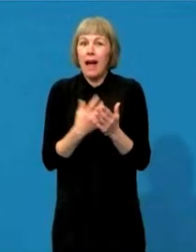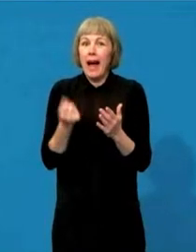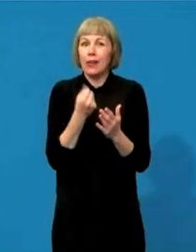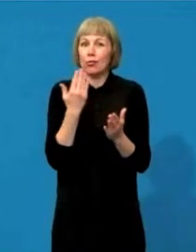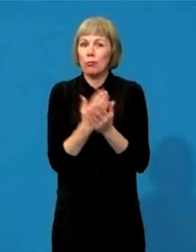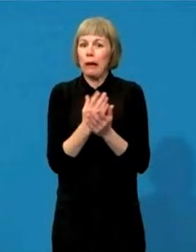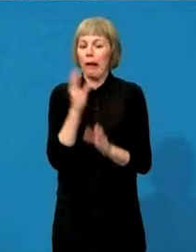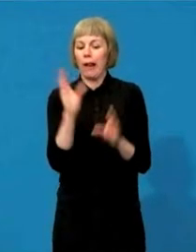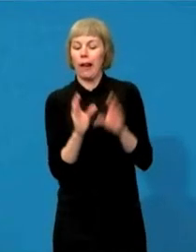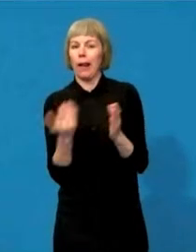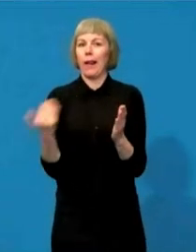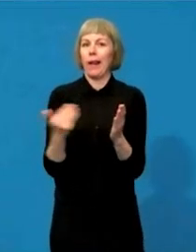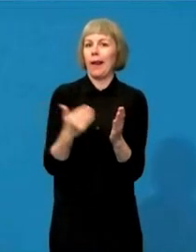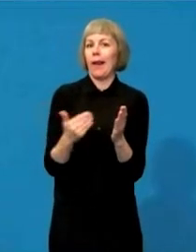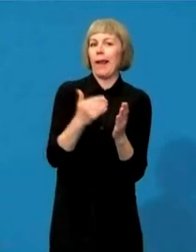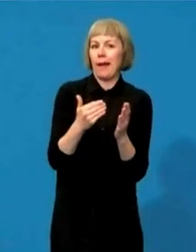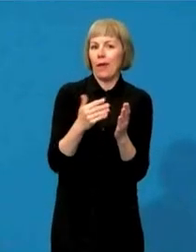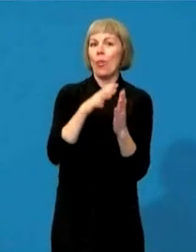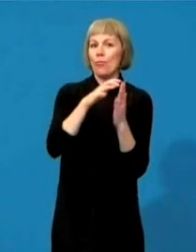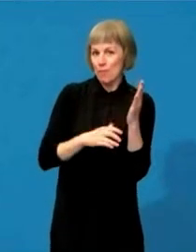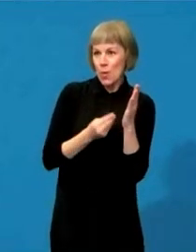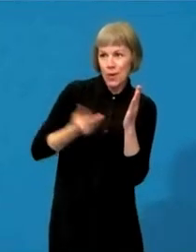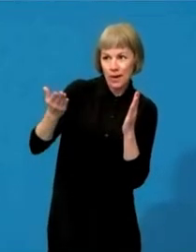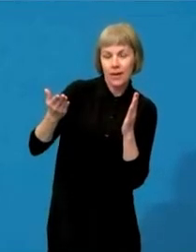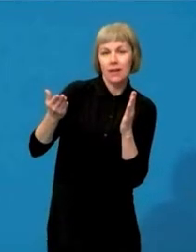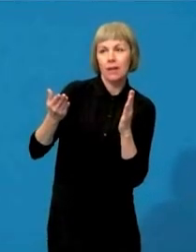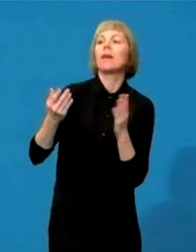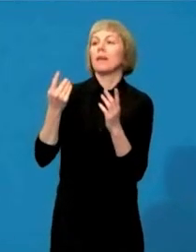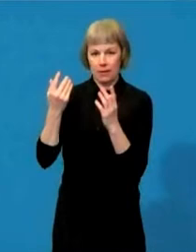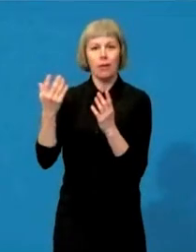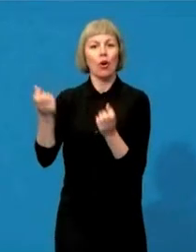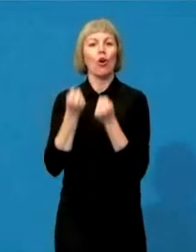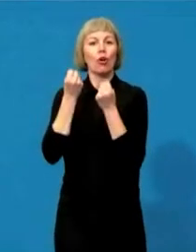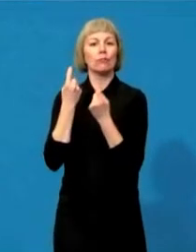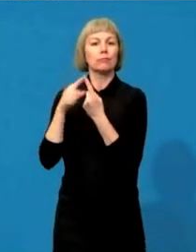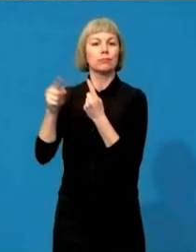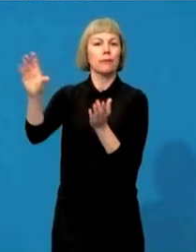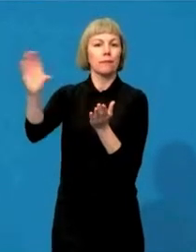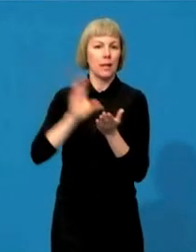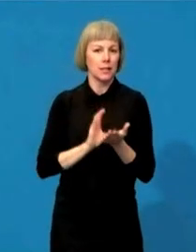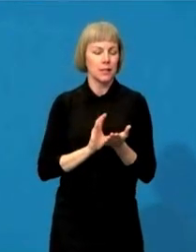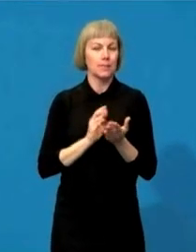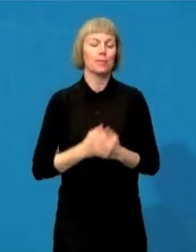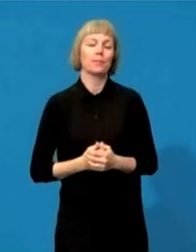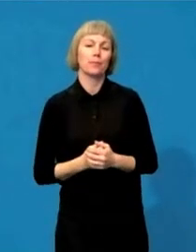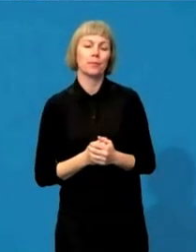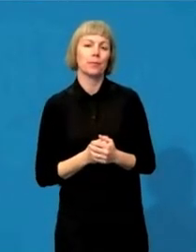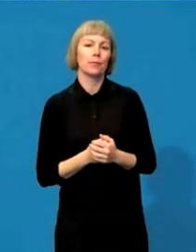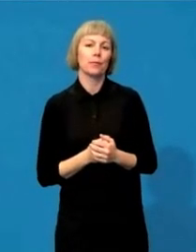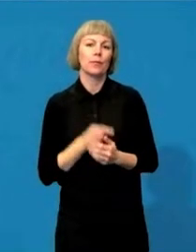attract funding. He was with the state system via the fact that the school and us